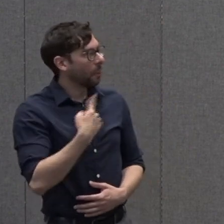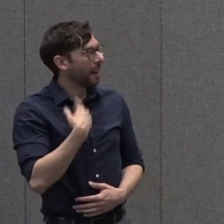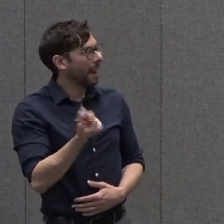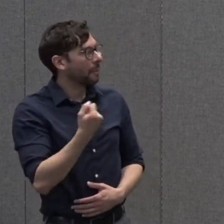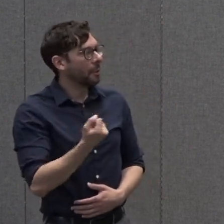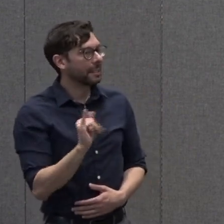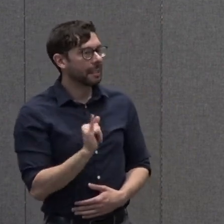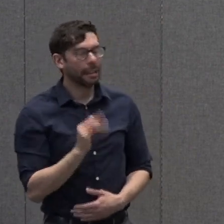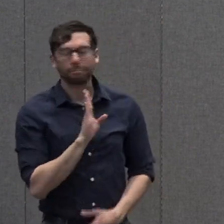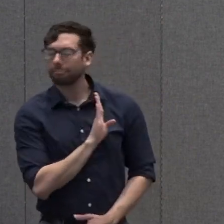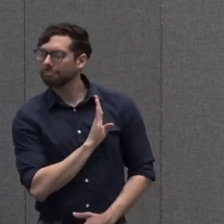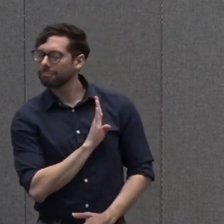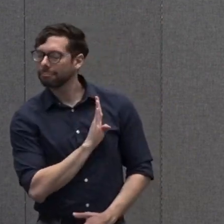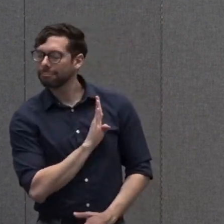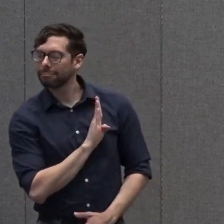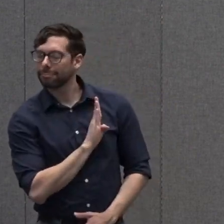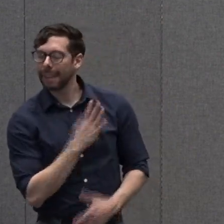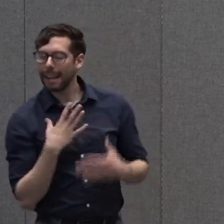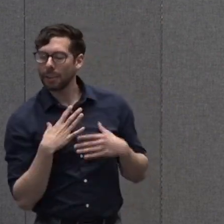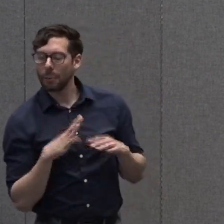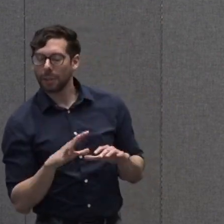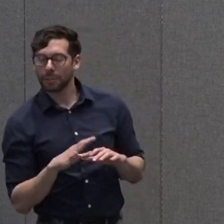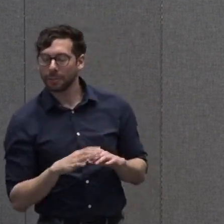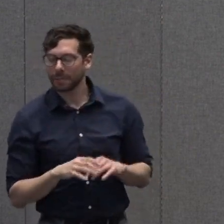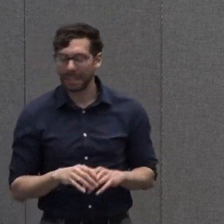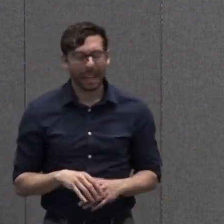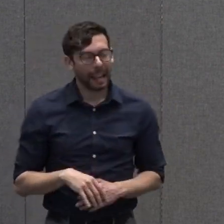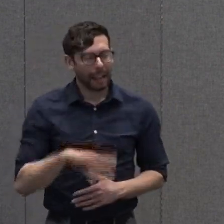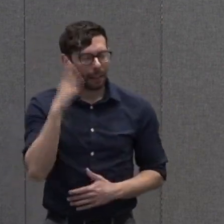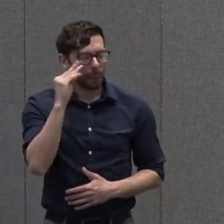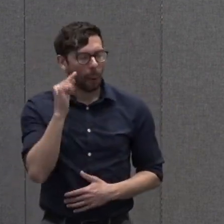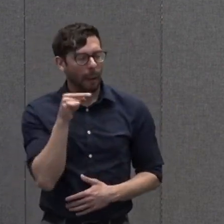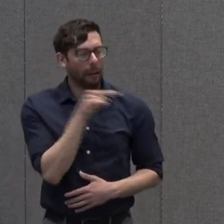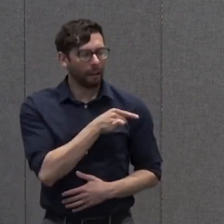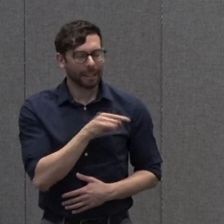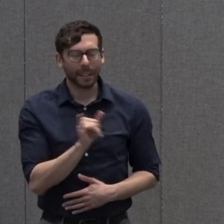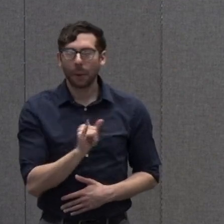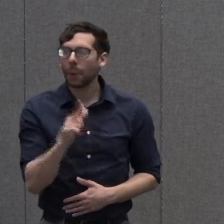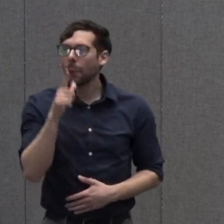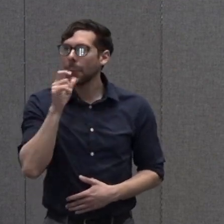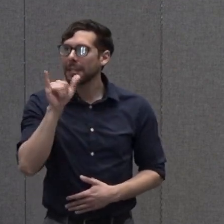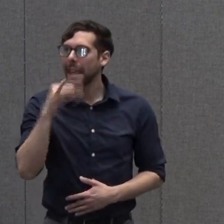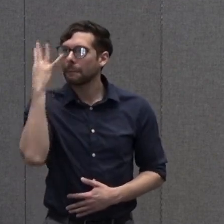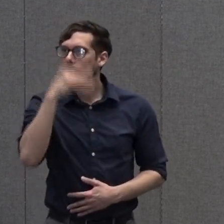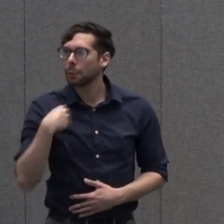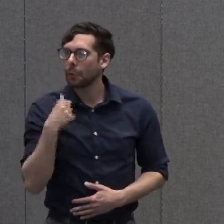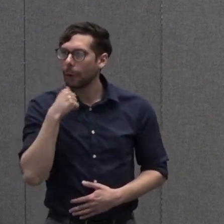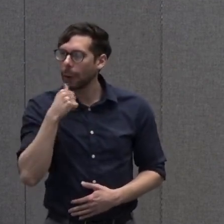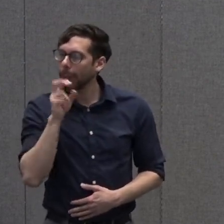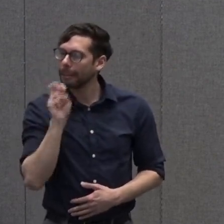And he is like, "Who is that beautiful girl?" So he's very, very interested in her.